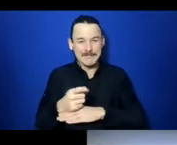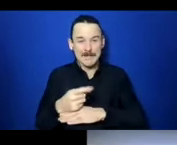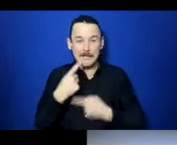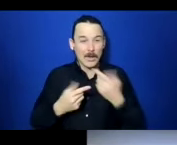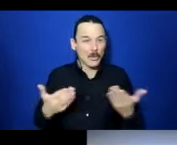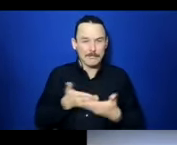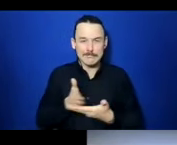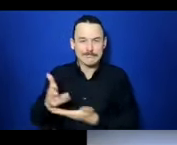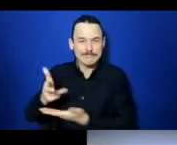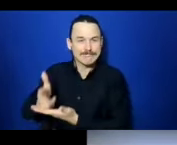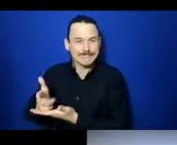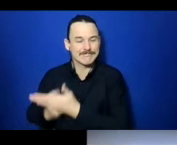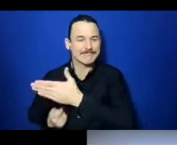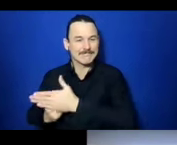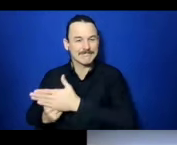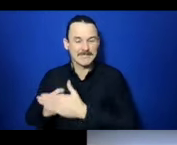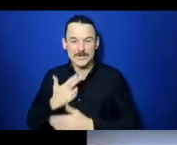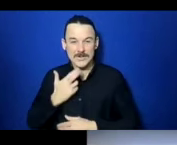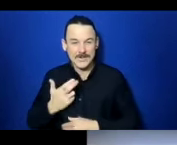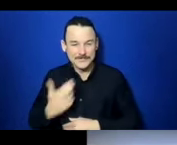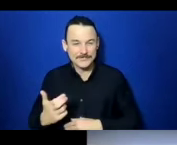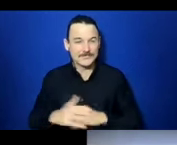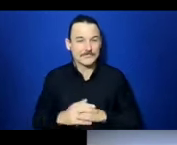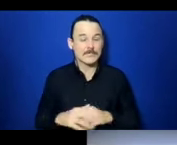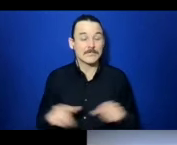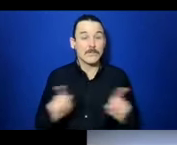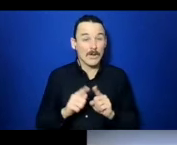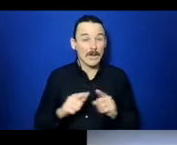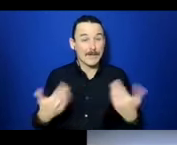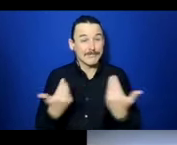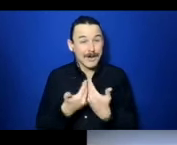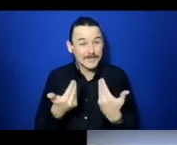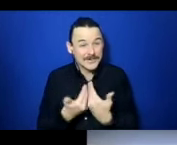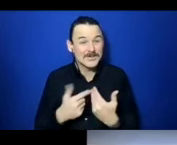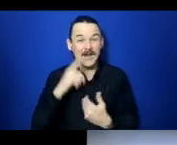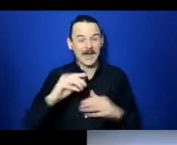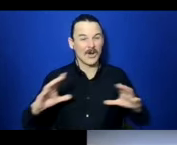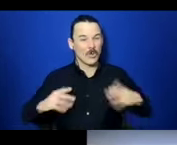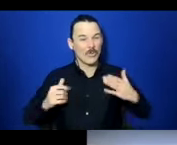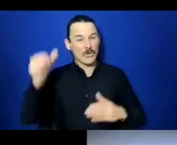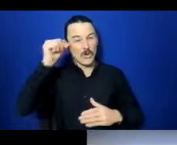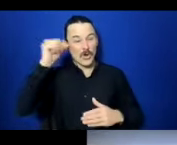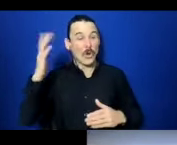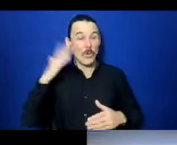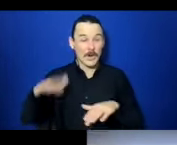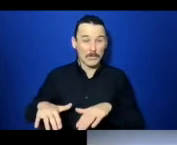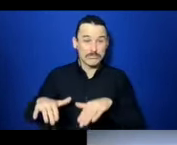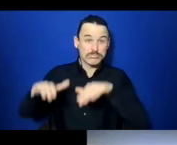companies and schedule pickups as needed versus having a regular pre-planned schedule. So but